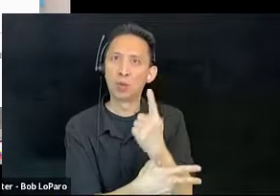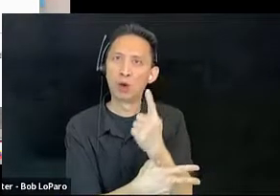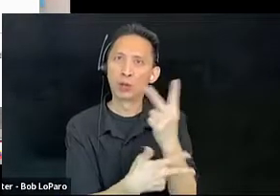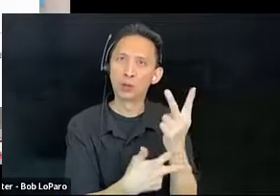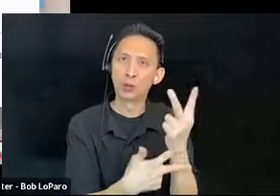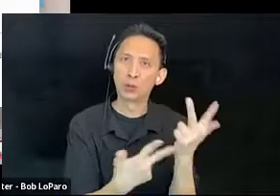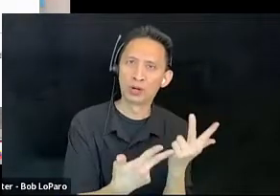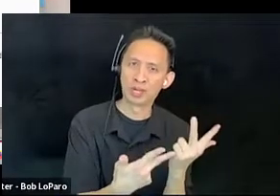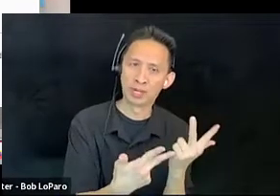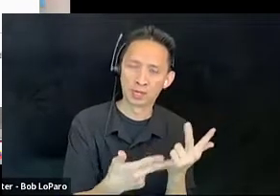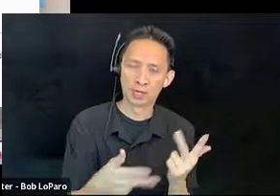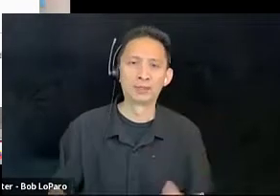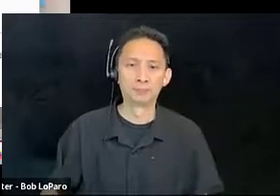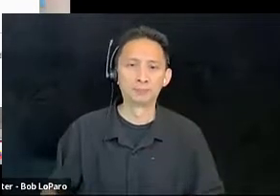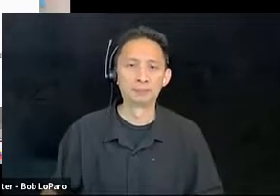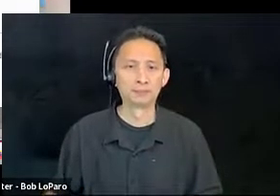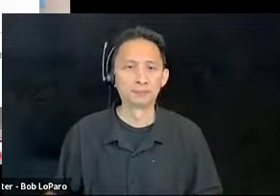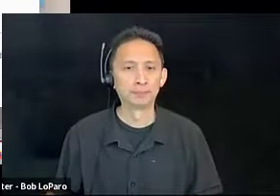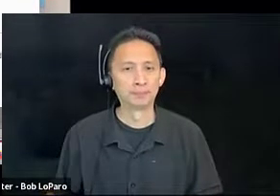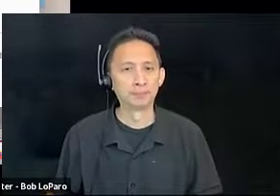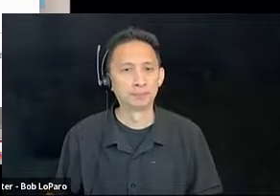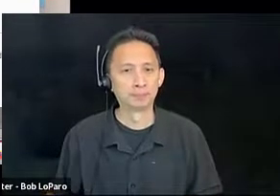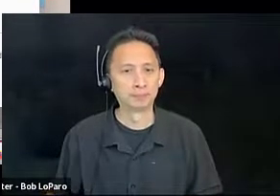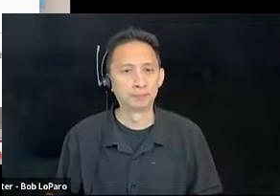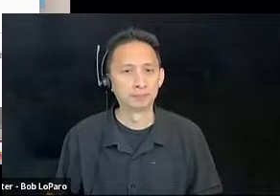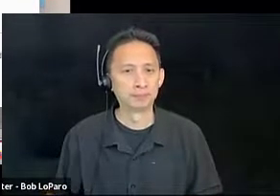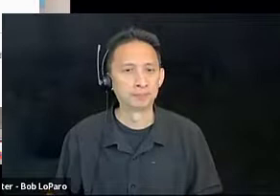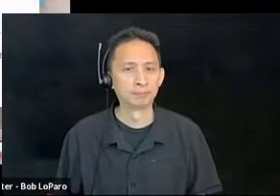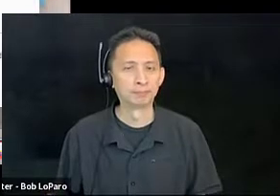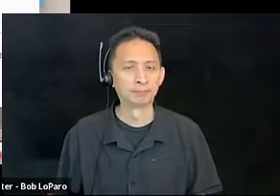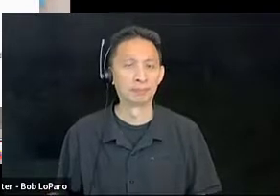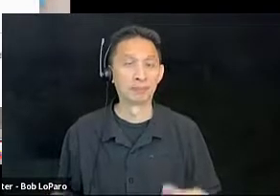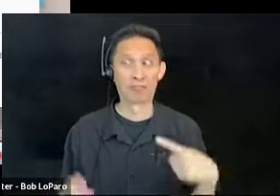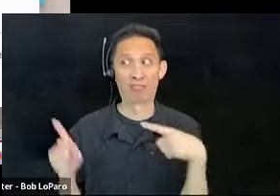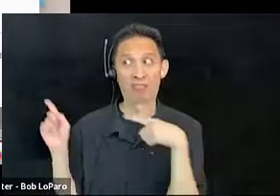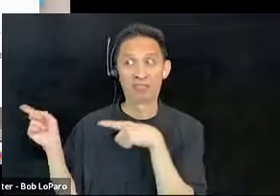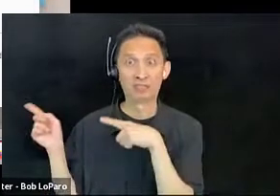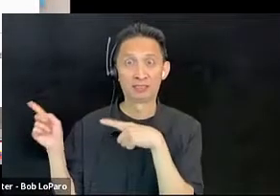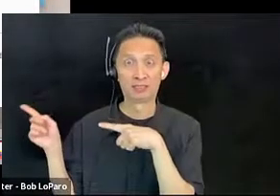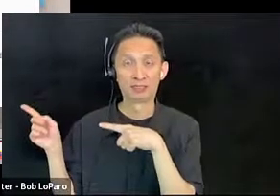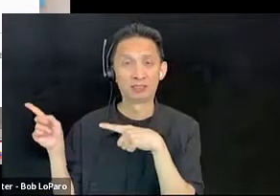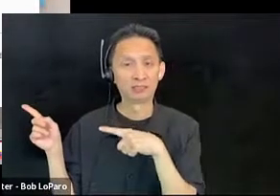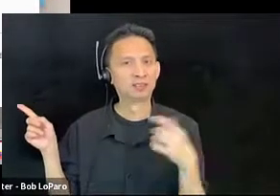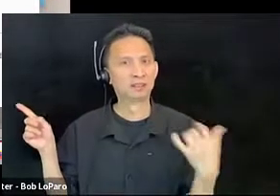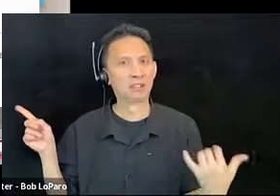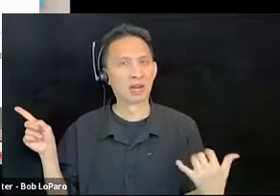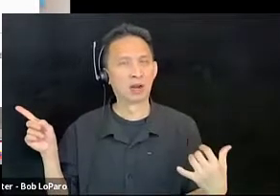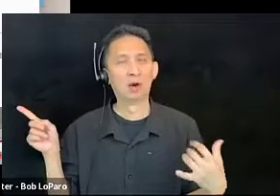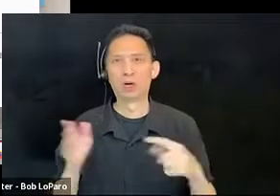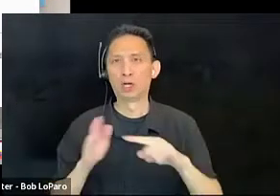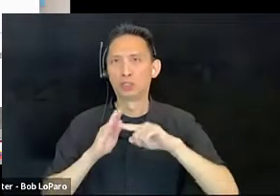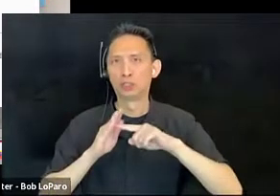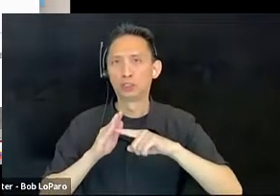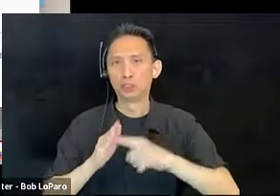And here's sort of like the starting point for the using this tool specifically.